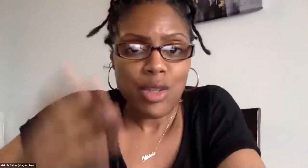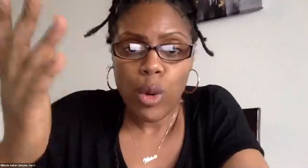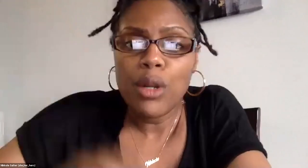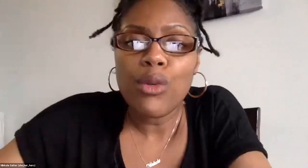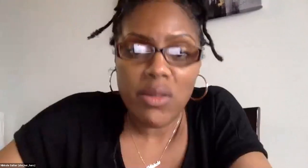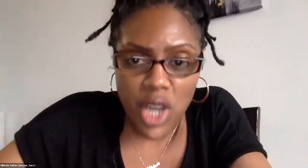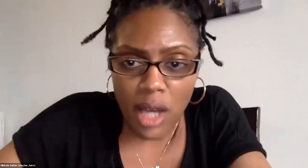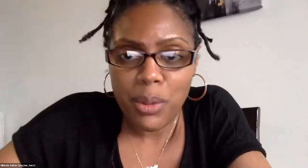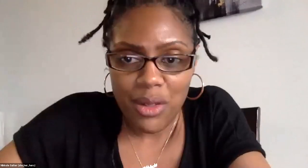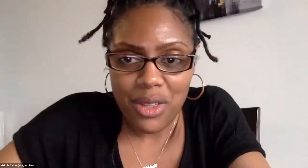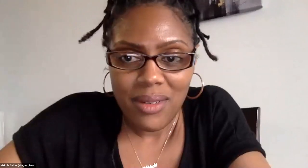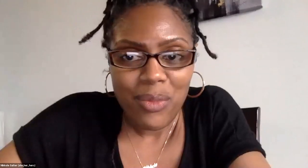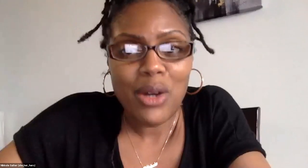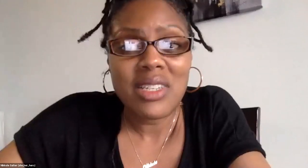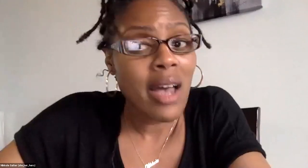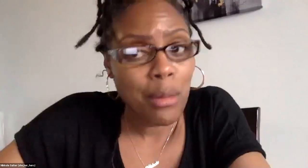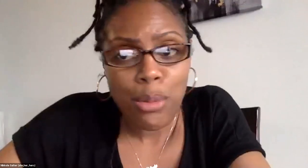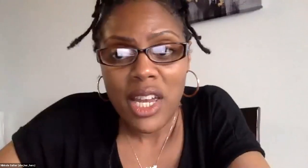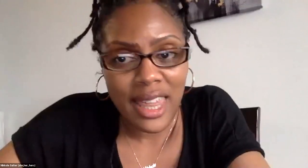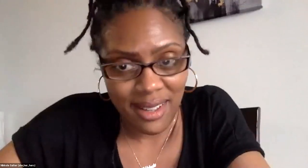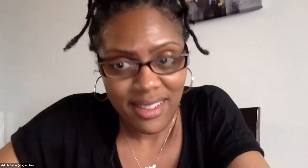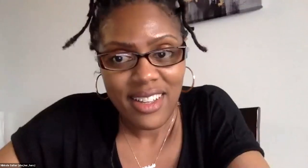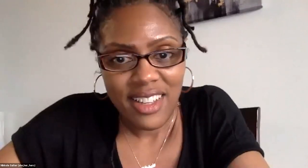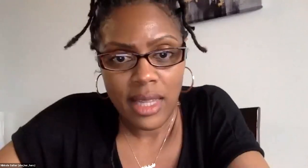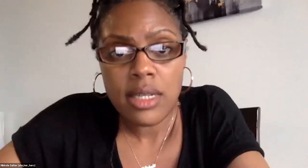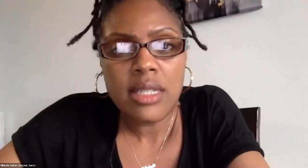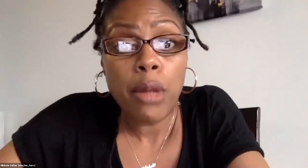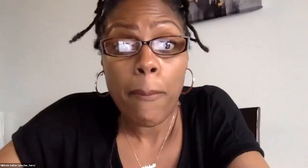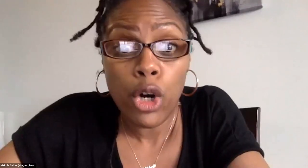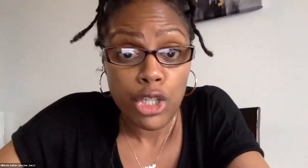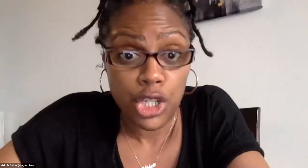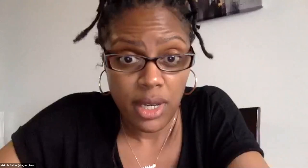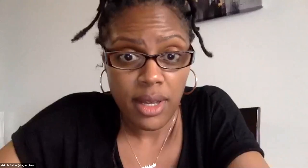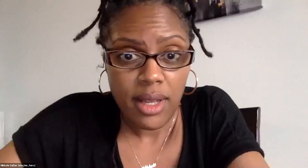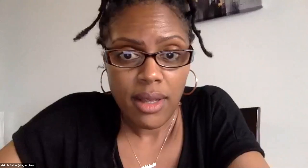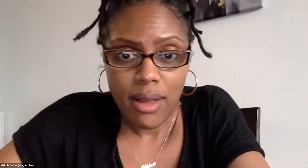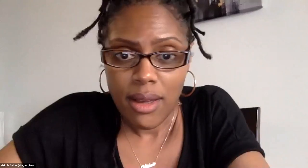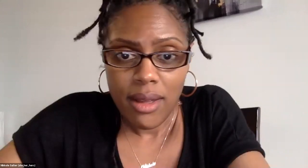Ask women who give childbirth. There is a time to breathe, and there's a time to push.